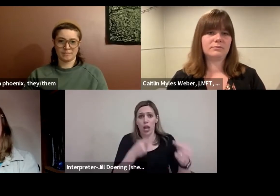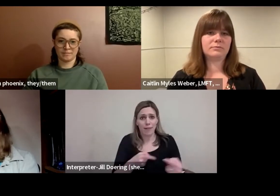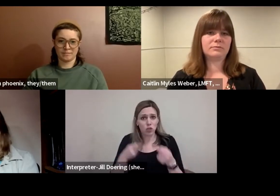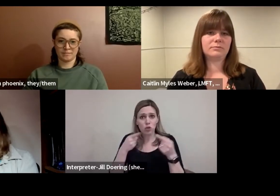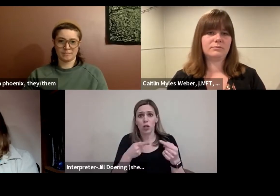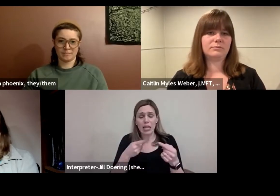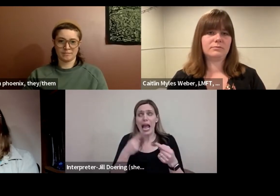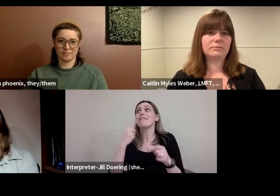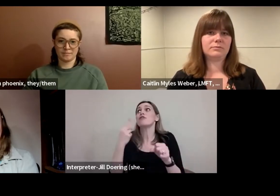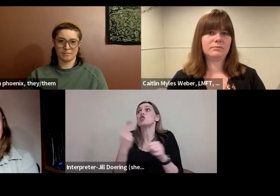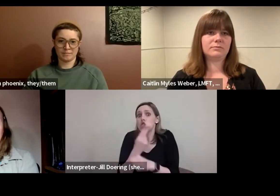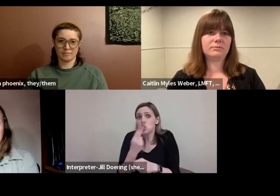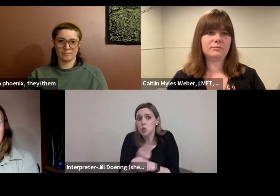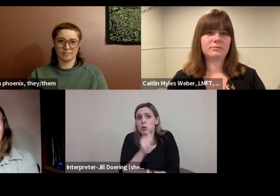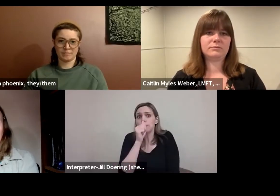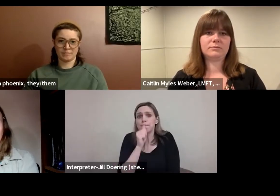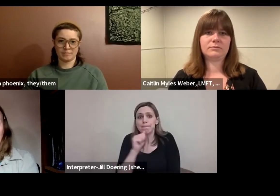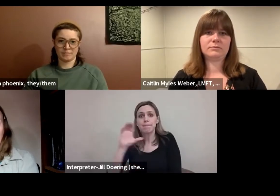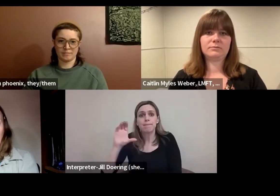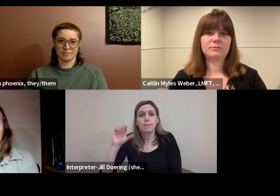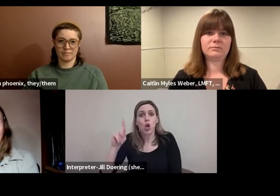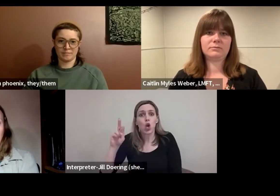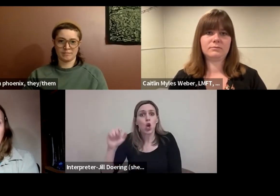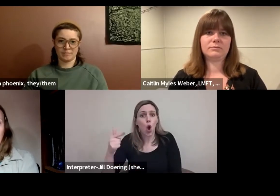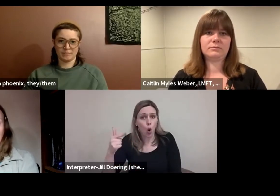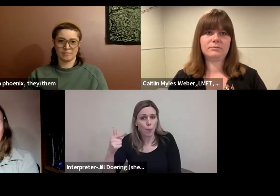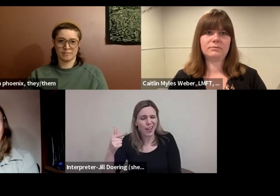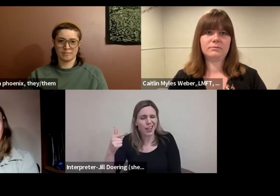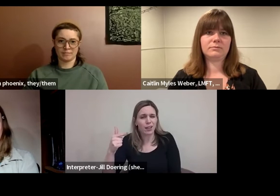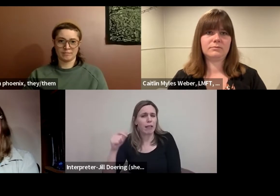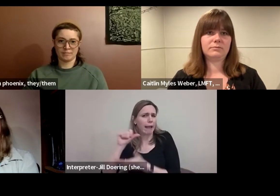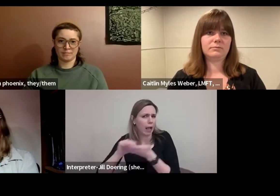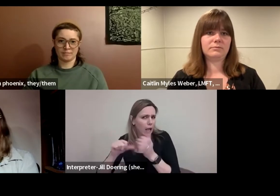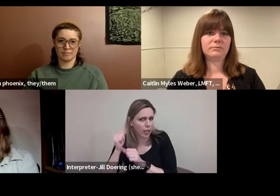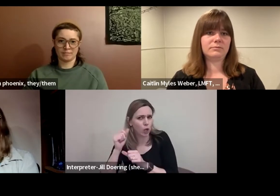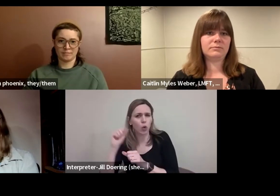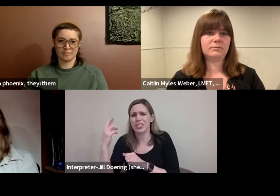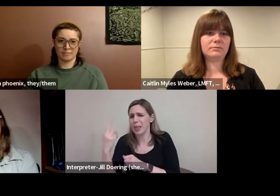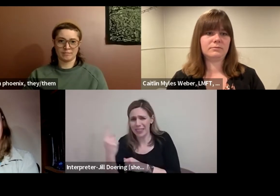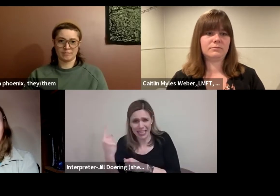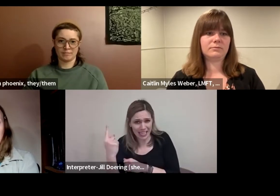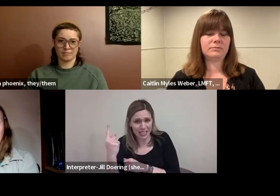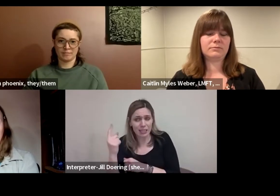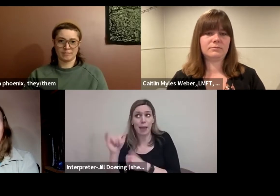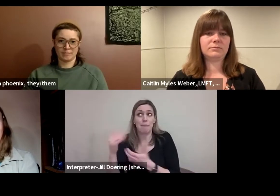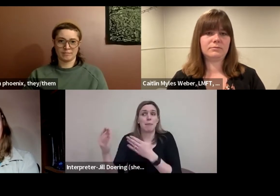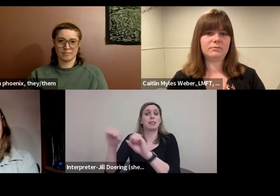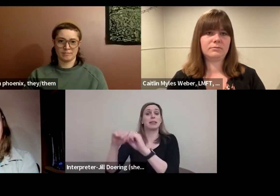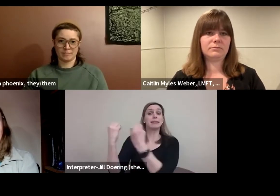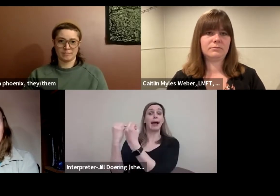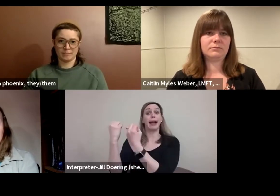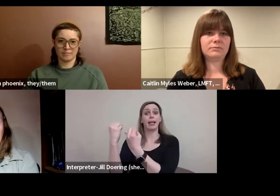that the mainstream society would probably frown upon. There was a good, about three, four years of my life